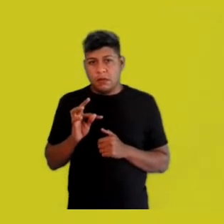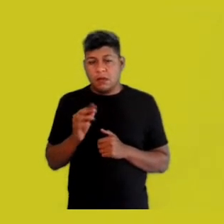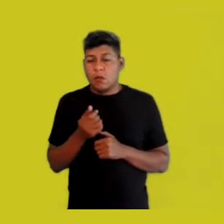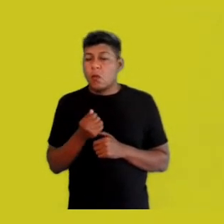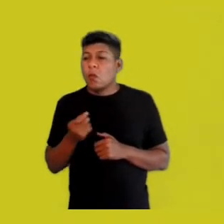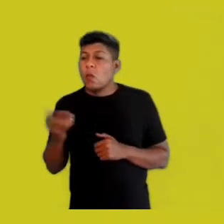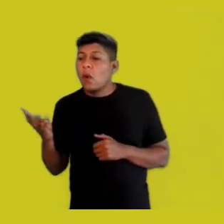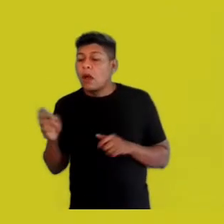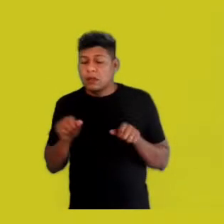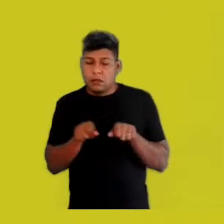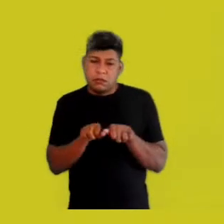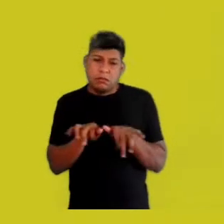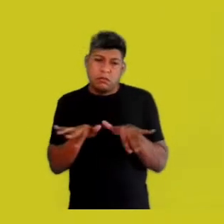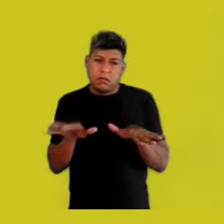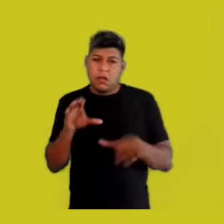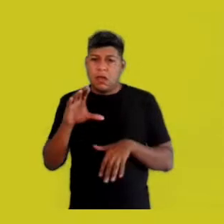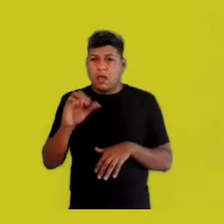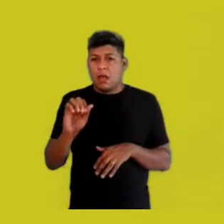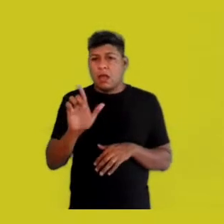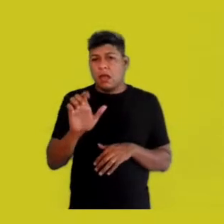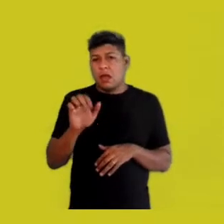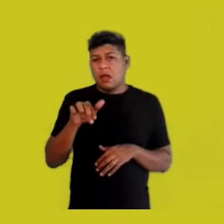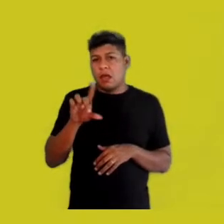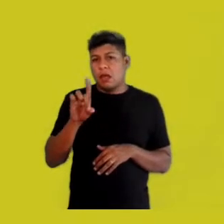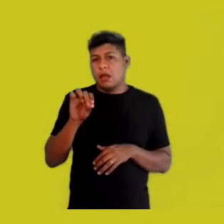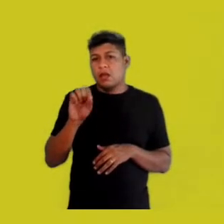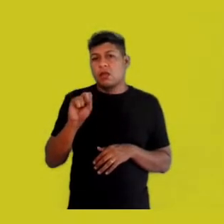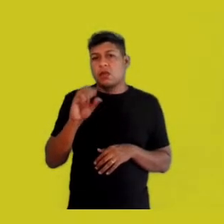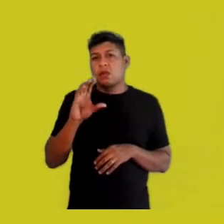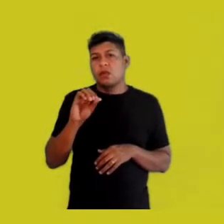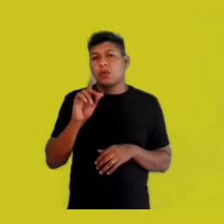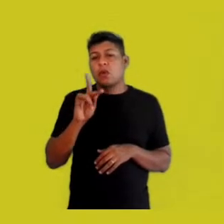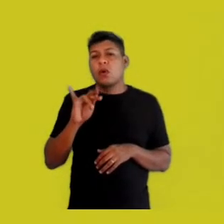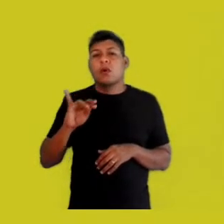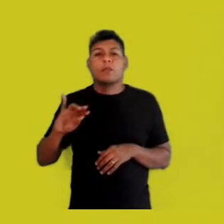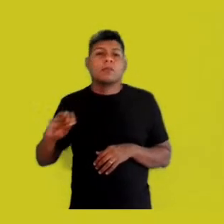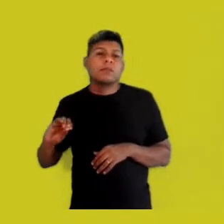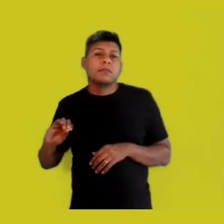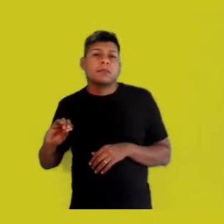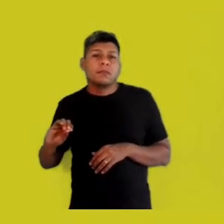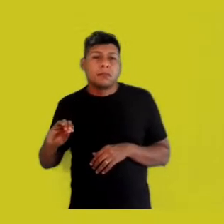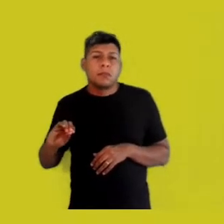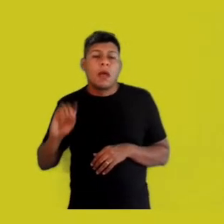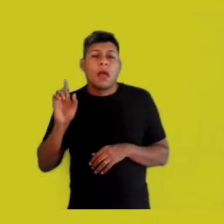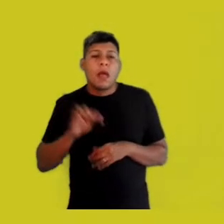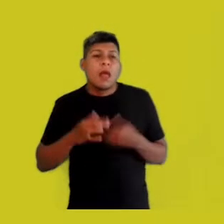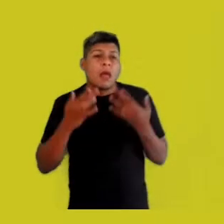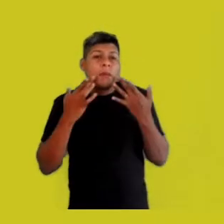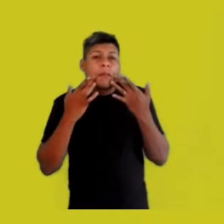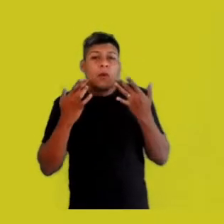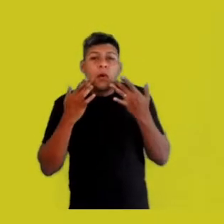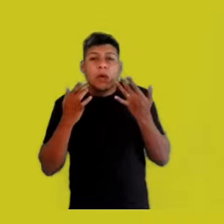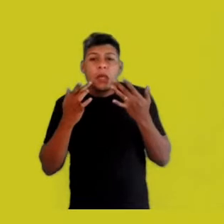this kaleidoscope from Felipe’s question? Theater is poetry, obviously, in many dimensions.